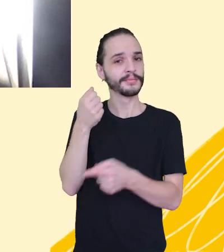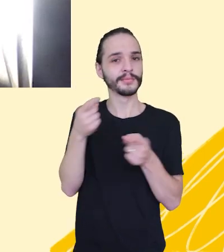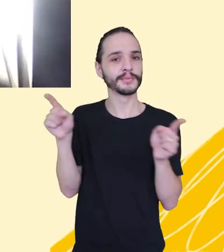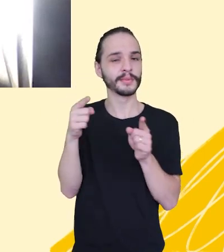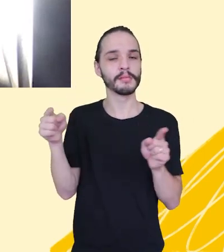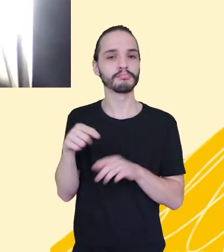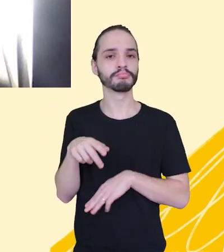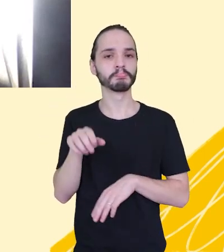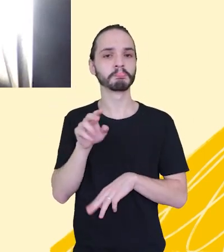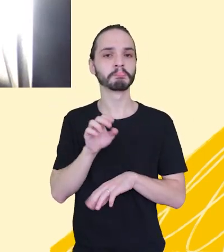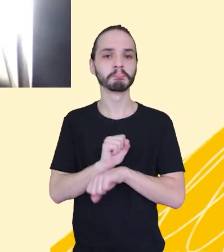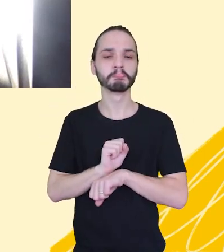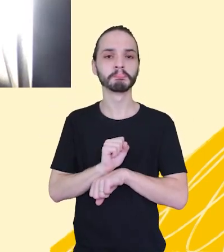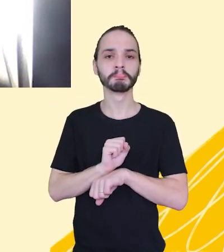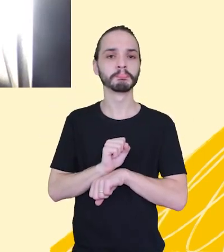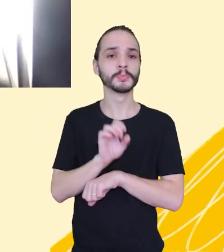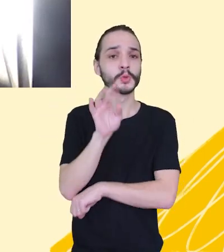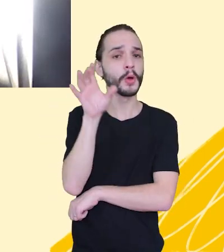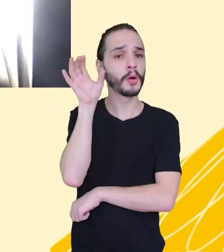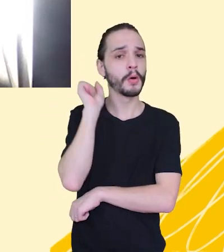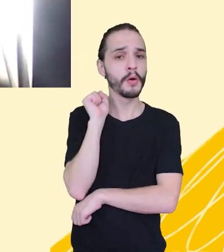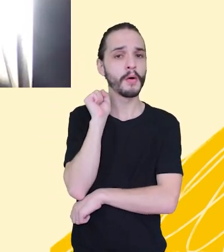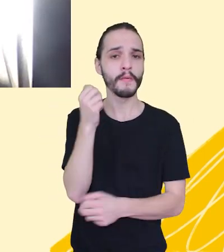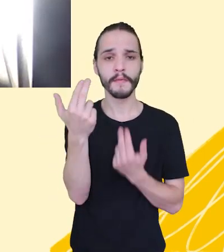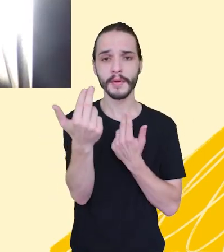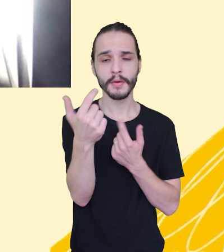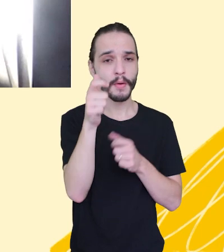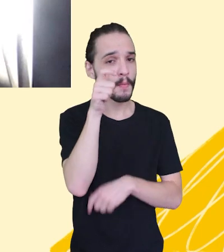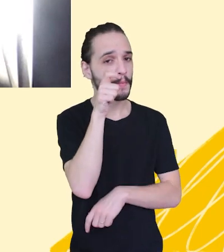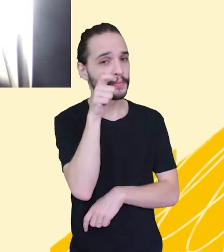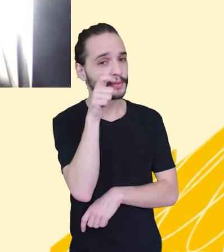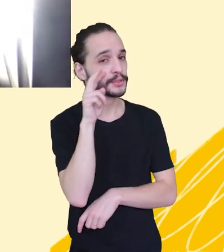Because now we have music. And then I stepped a bit forward, I let them dance.